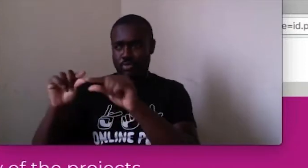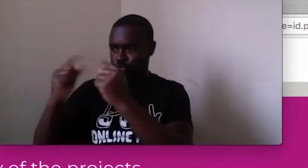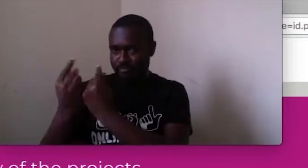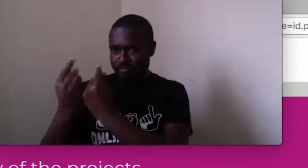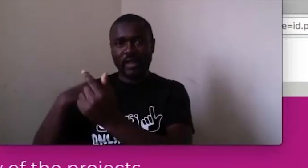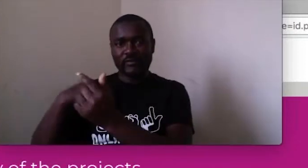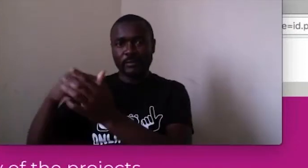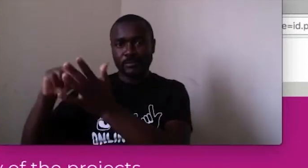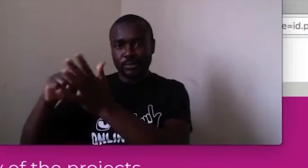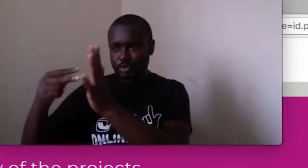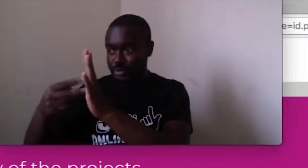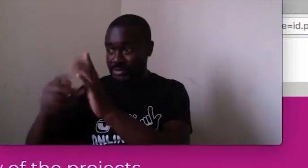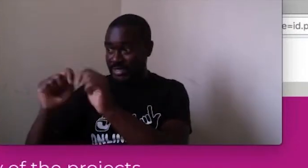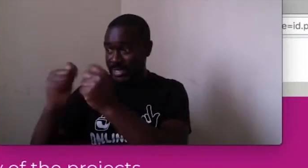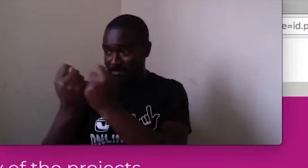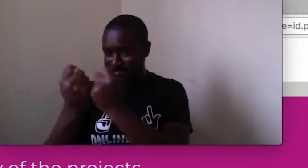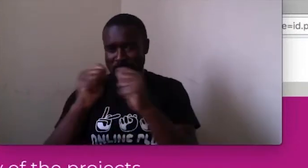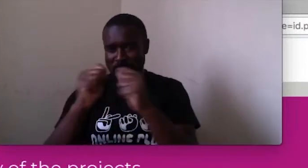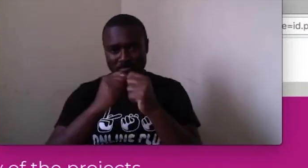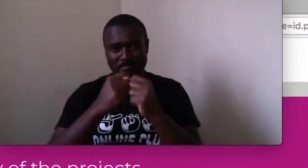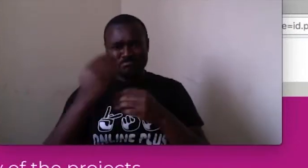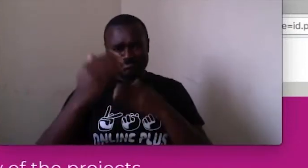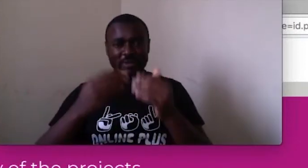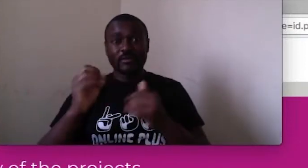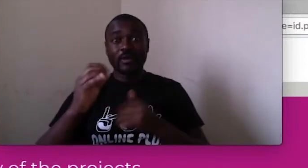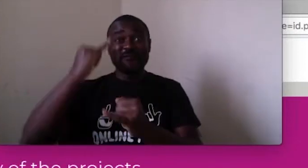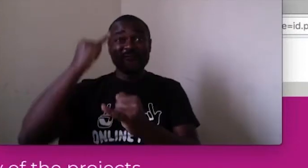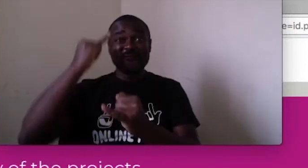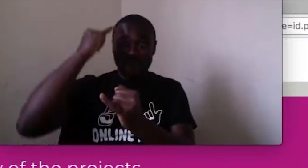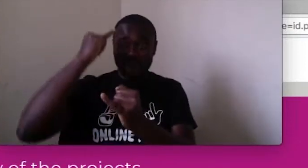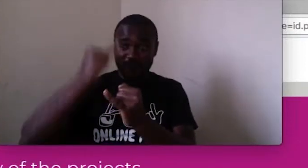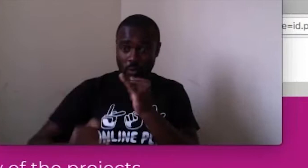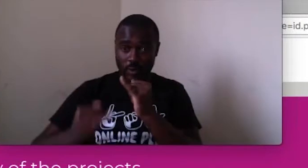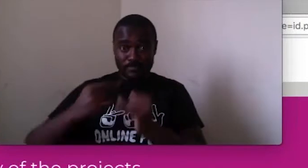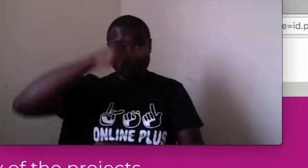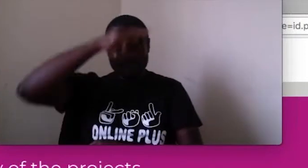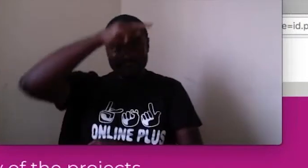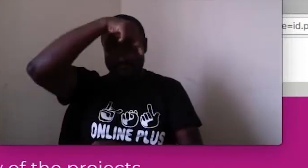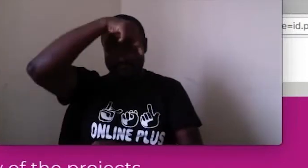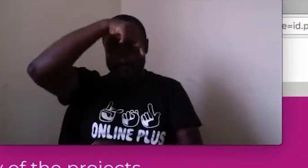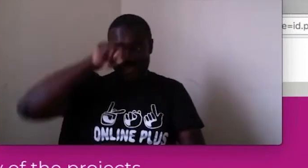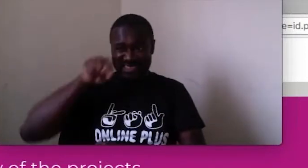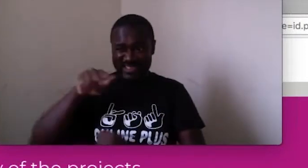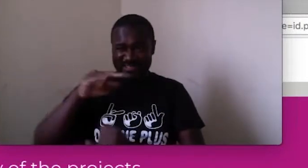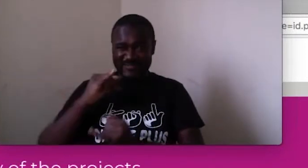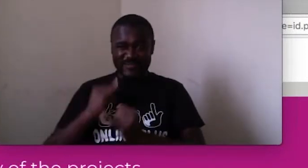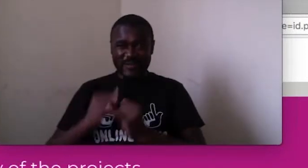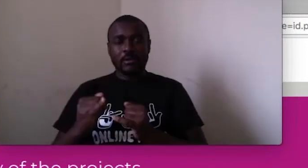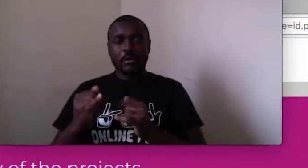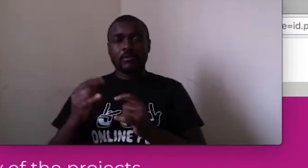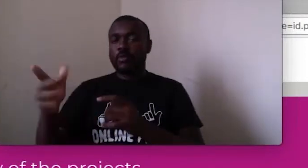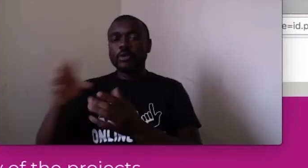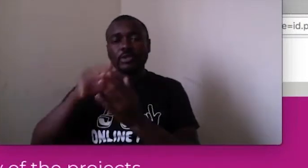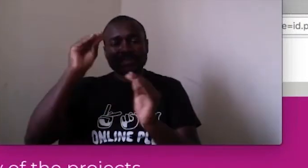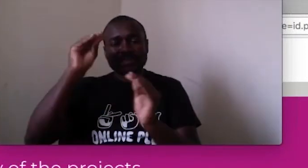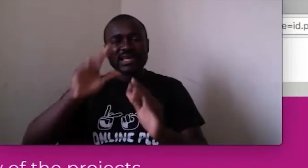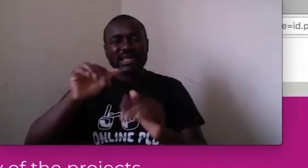We had come up with a project a specific project until graduation